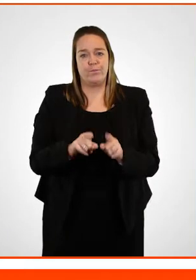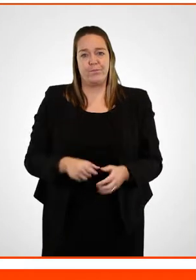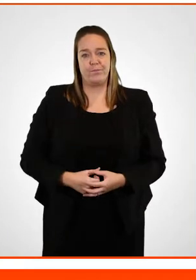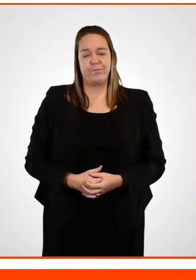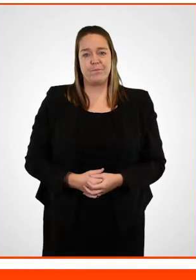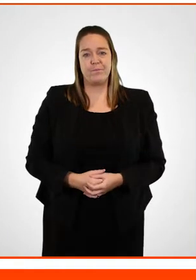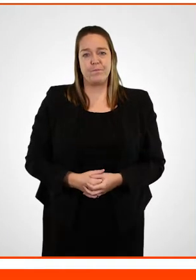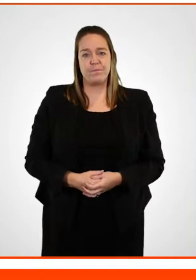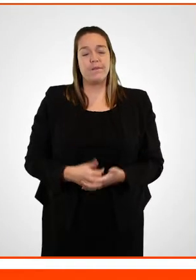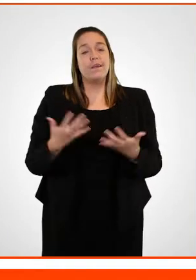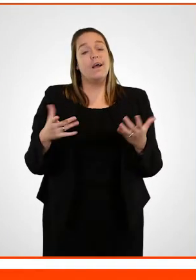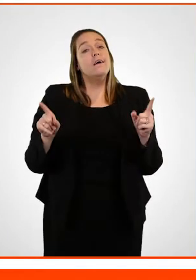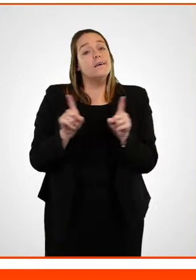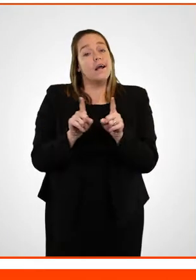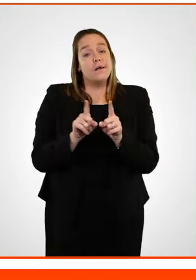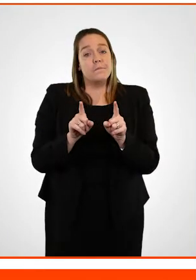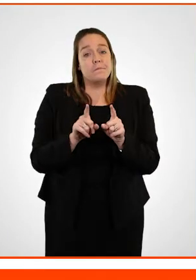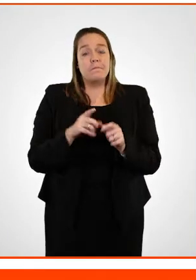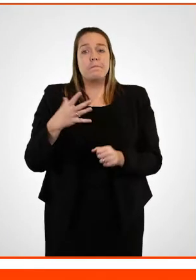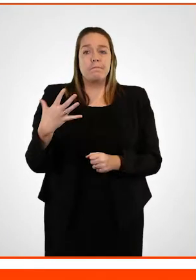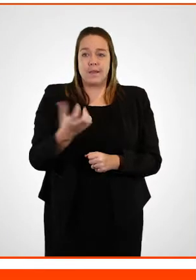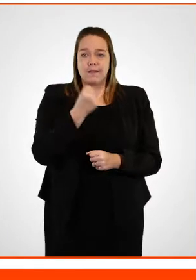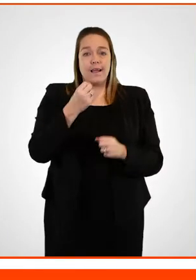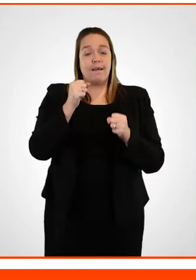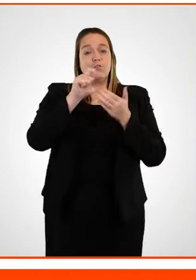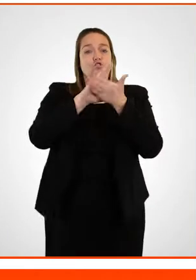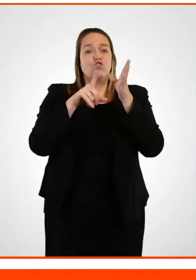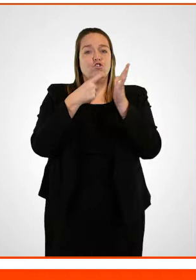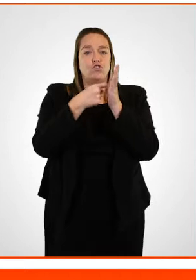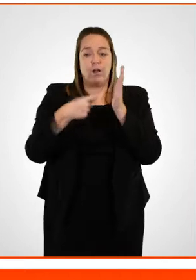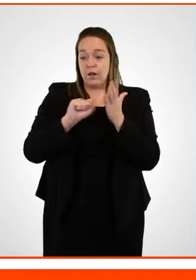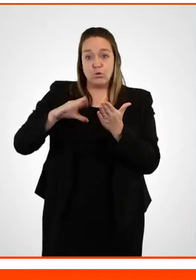What we want to do also is we want to chart student progress.